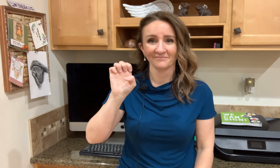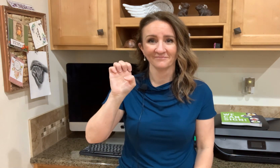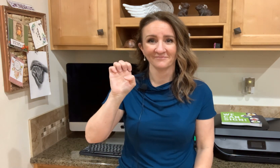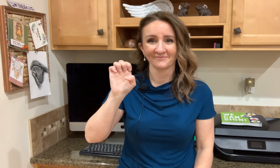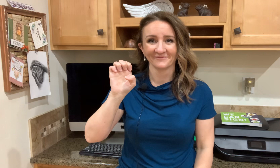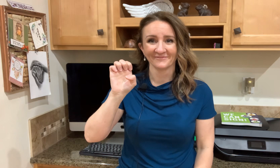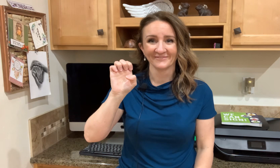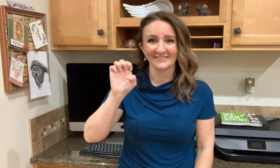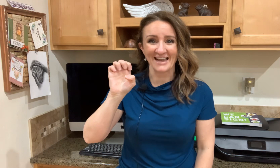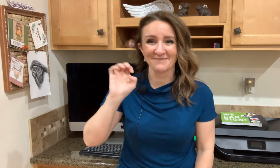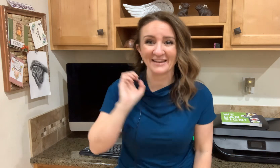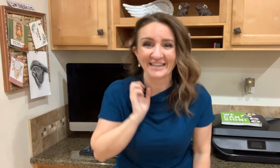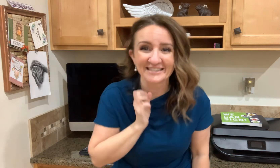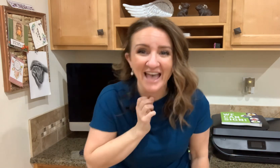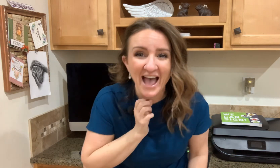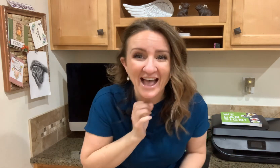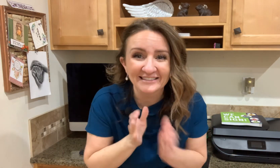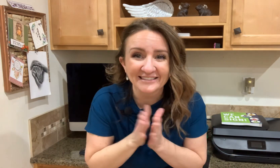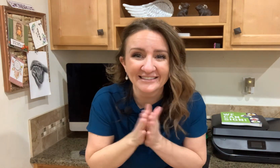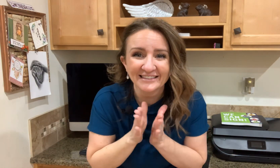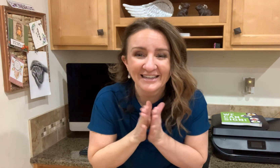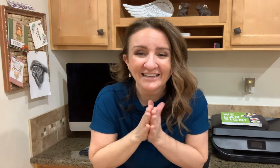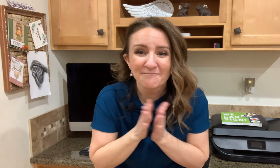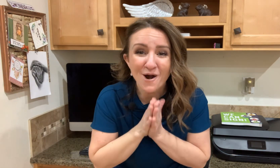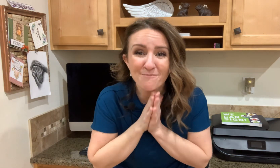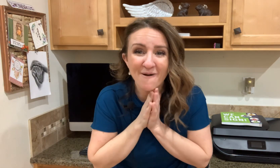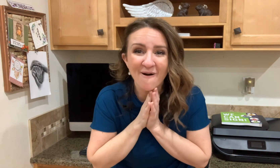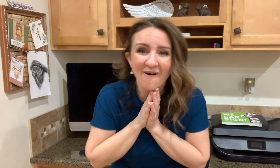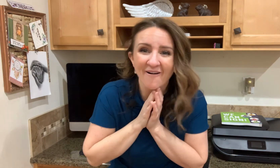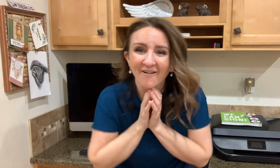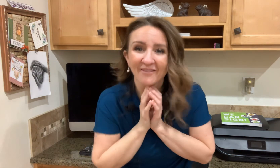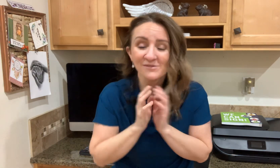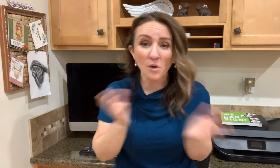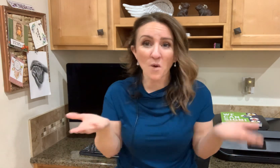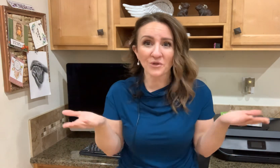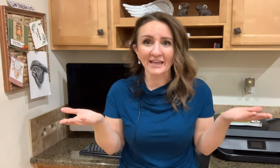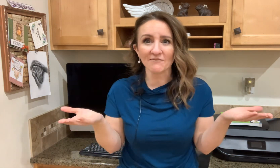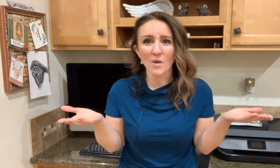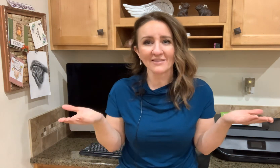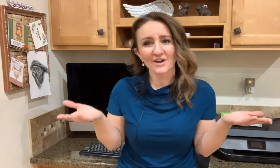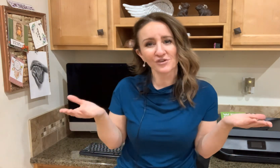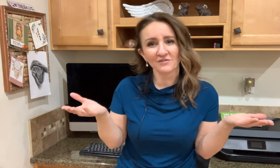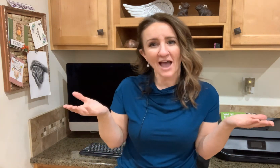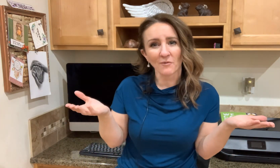Did anybody get that? Purple! So what were the giveaway letters of that one?